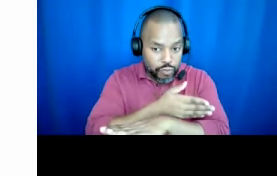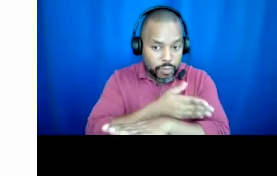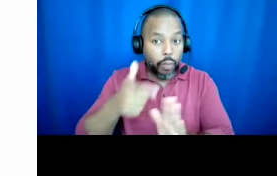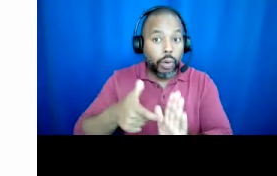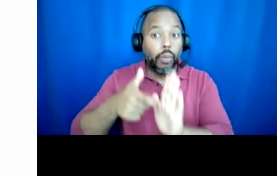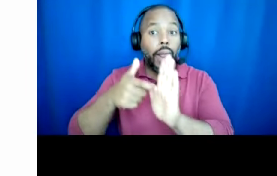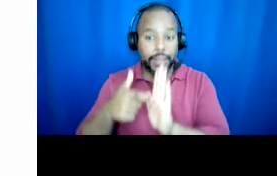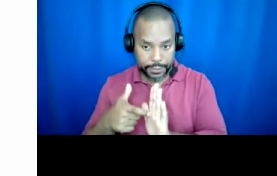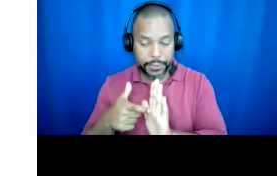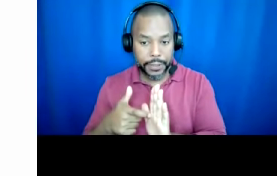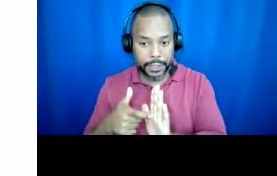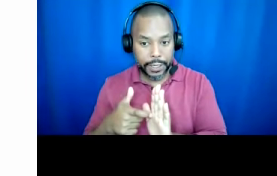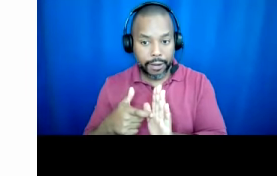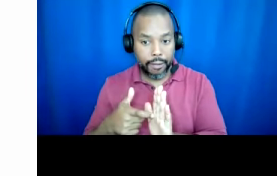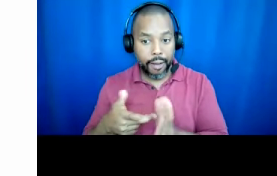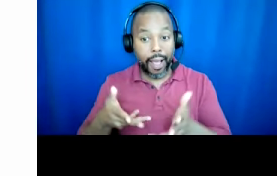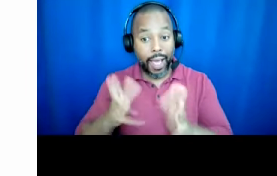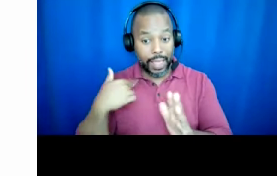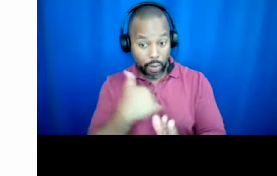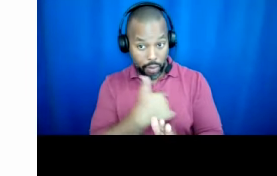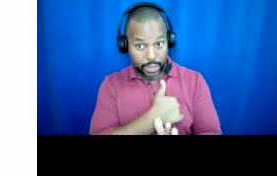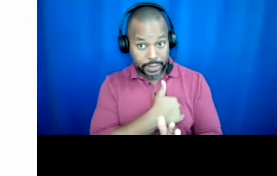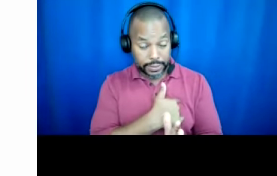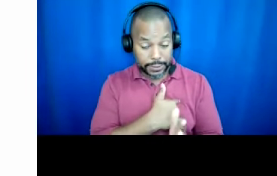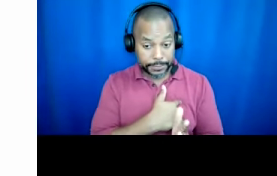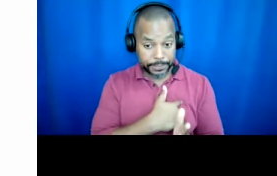independently on the campus to lead the effort.